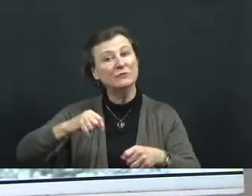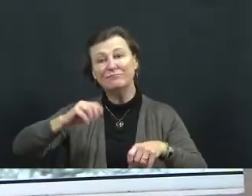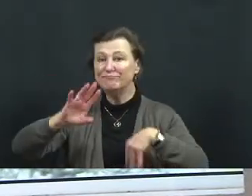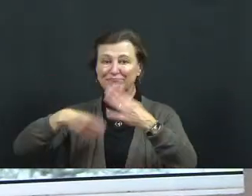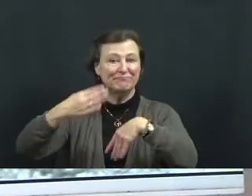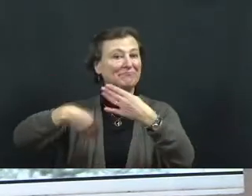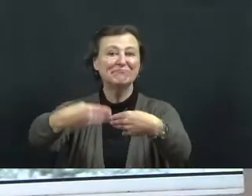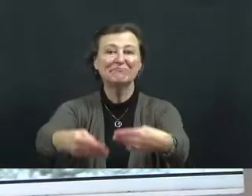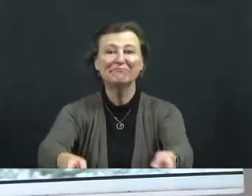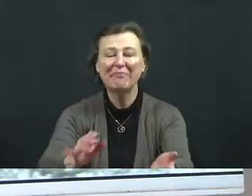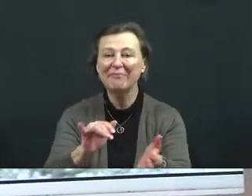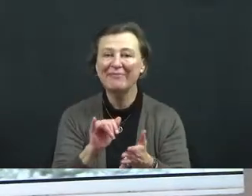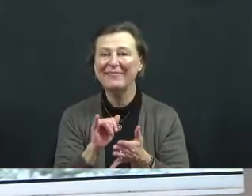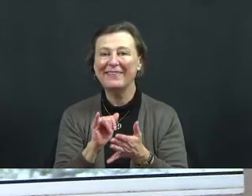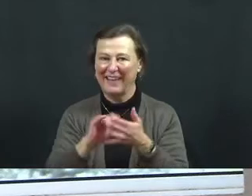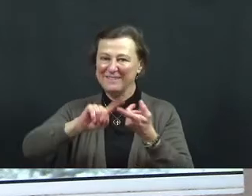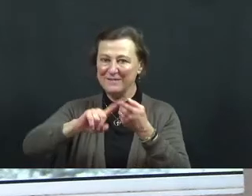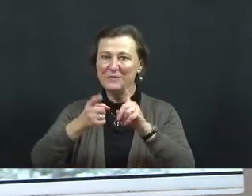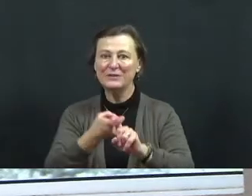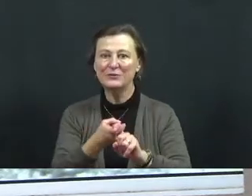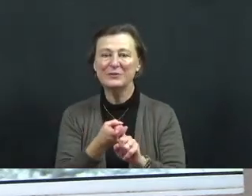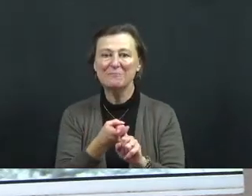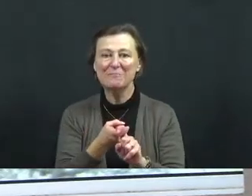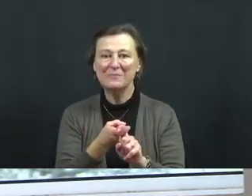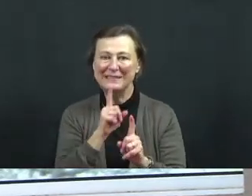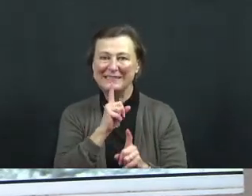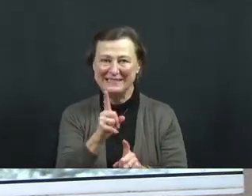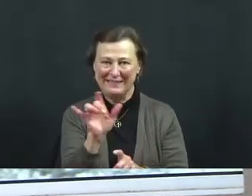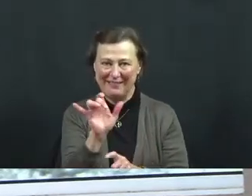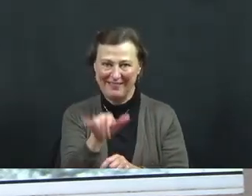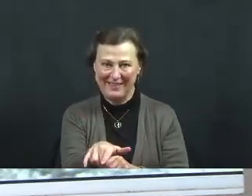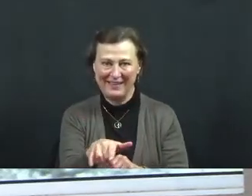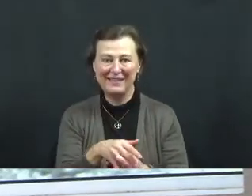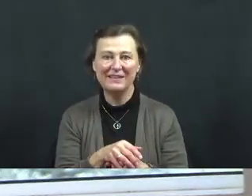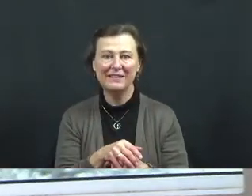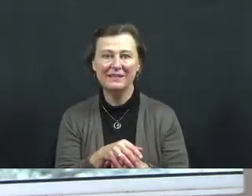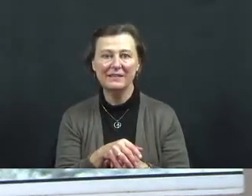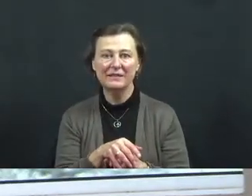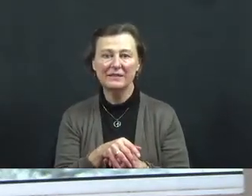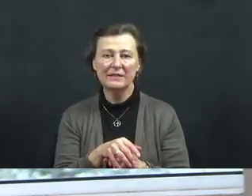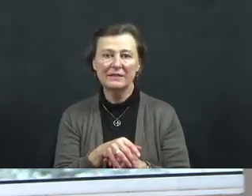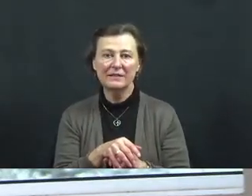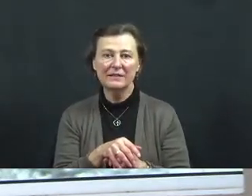That's the way that kind of friendship is.